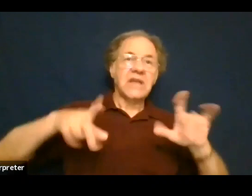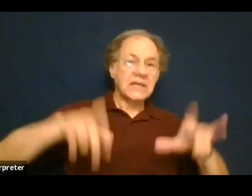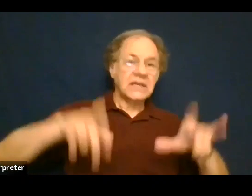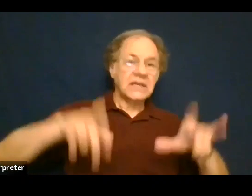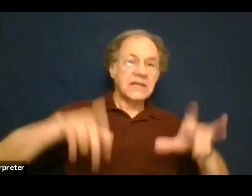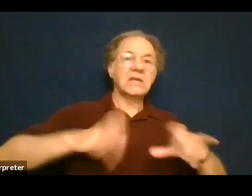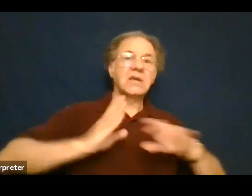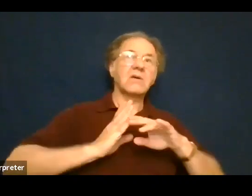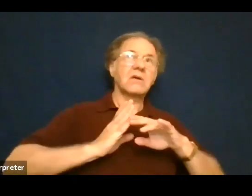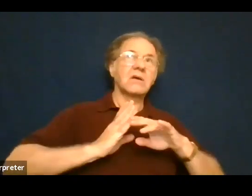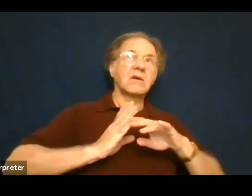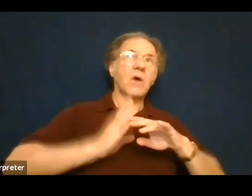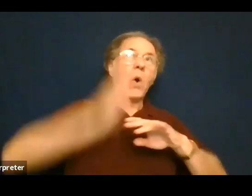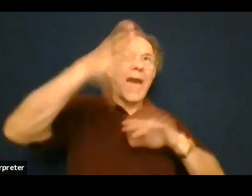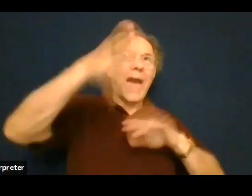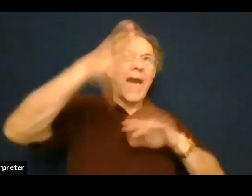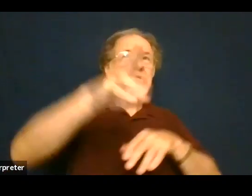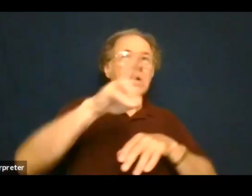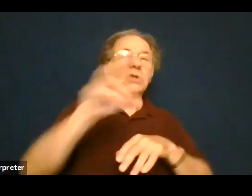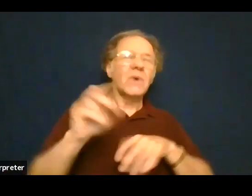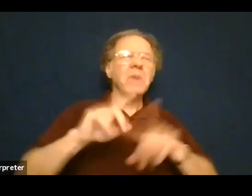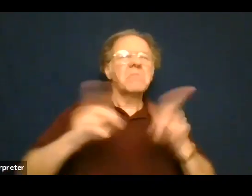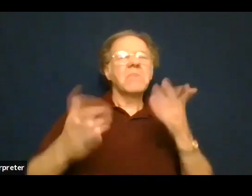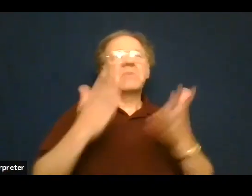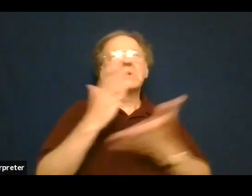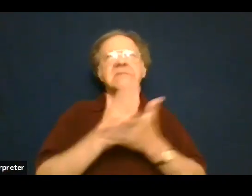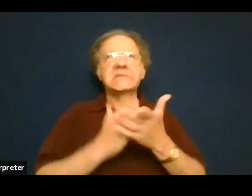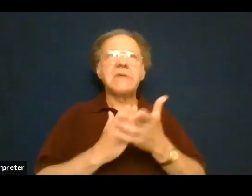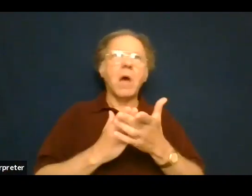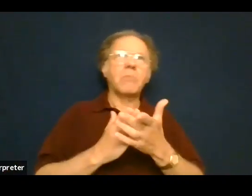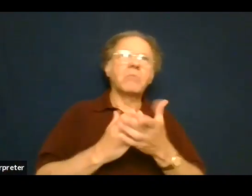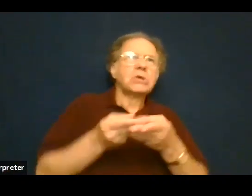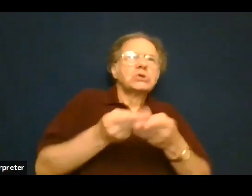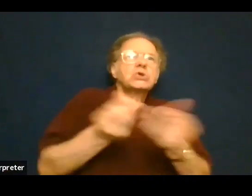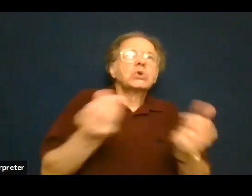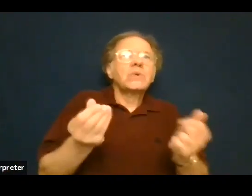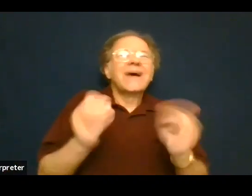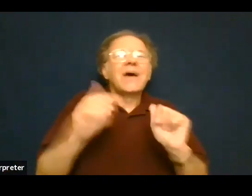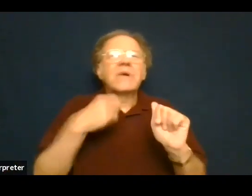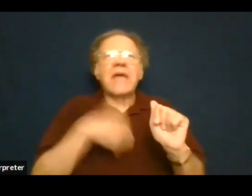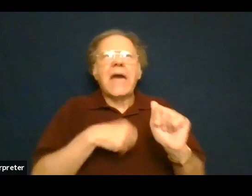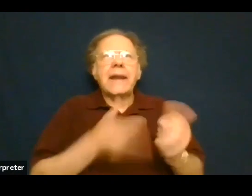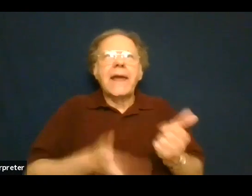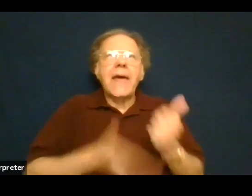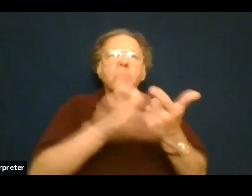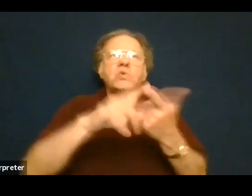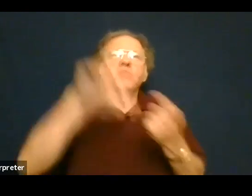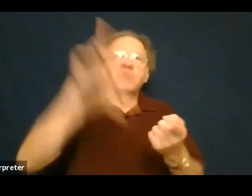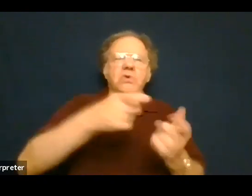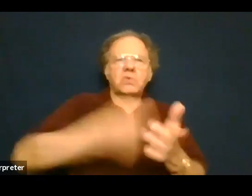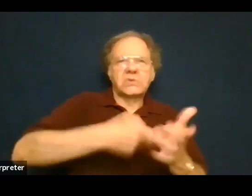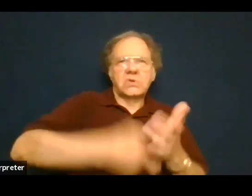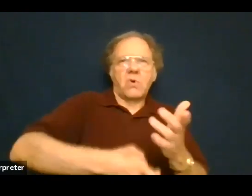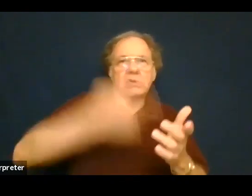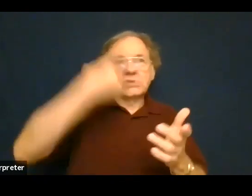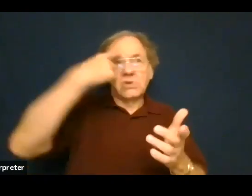But there are, maybe, some workarounds and ways that we can help reduce costs for people who are overseas at the moment.